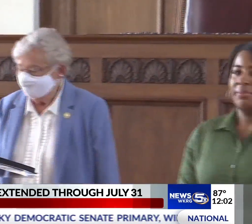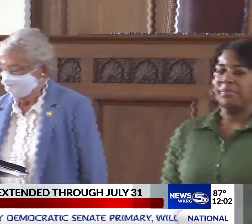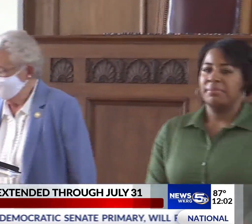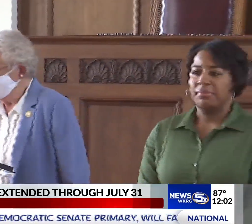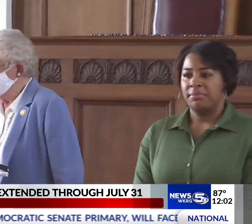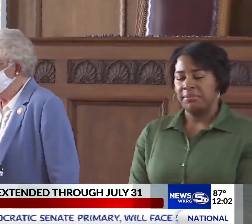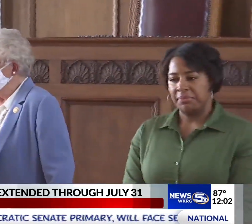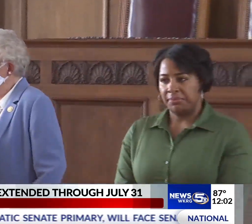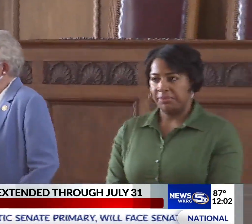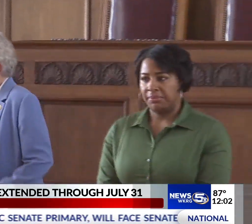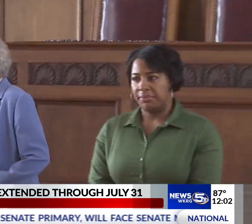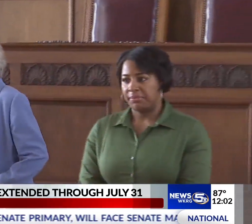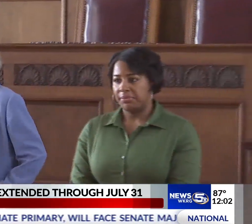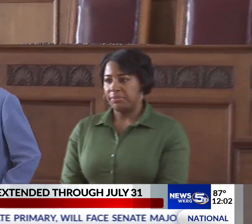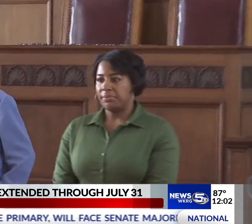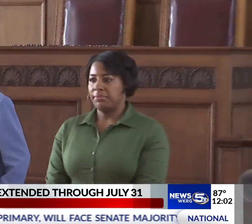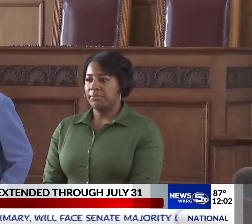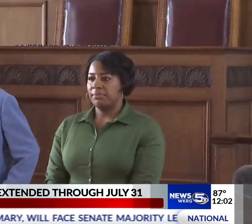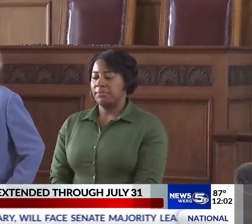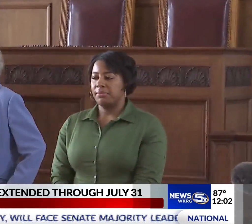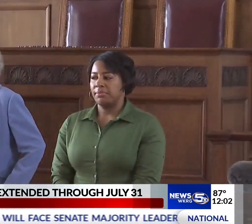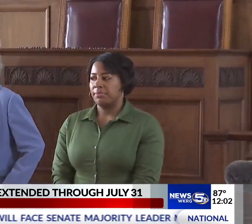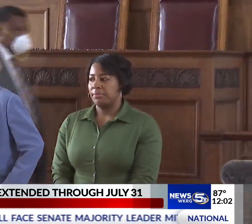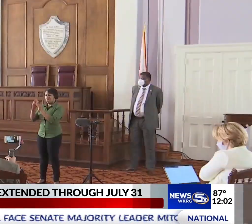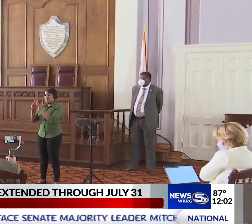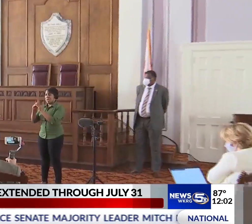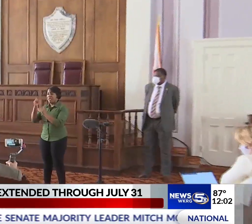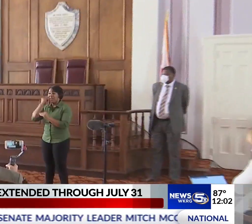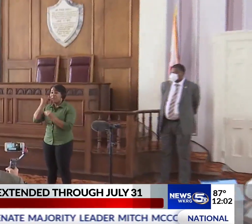BY STATES REP. DEXTER GRIMSLEY AND GREENVILLE MAYOR MAYOR DEXTER